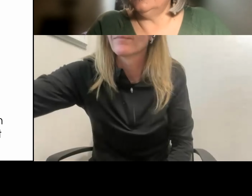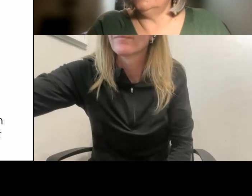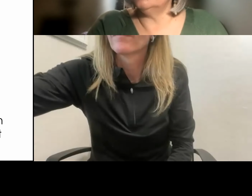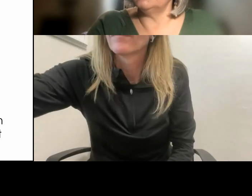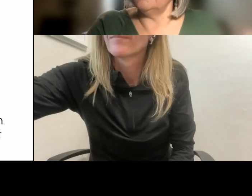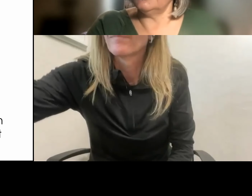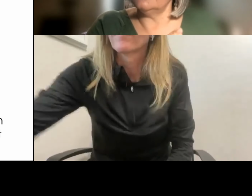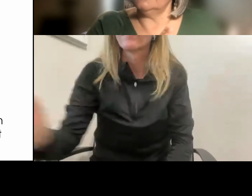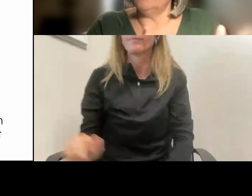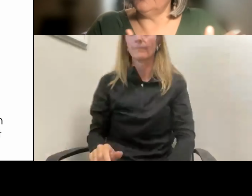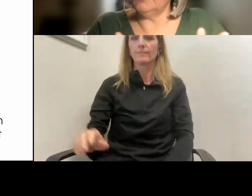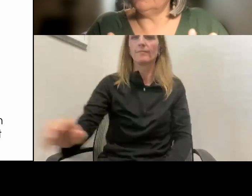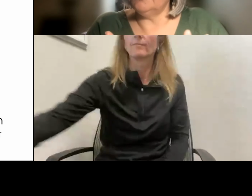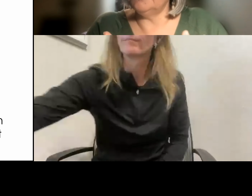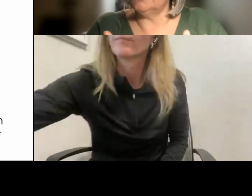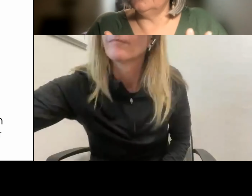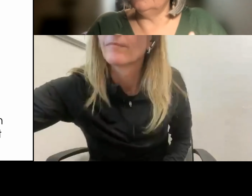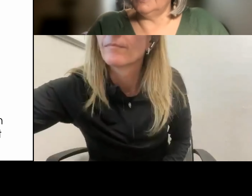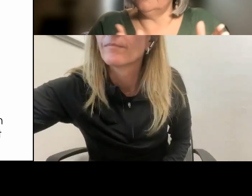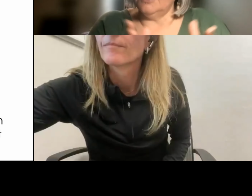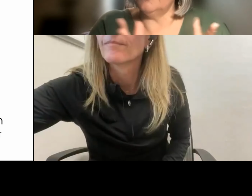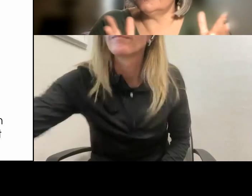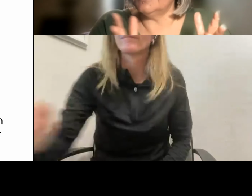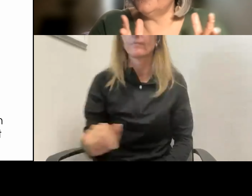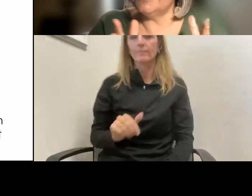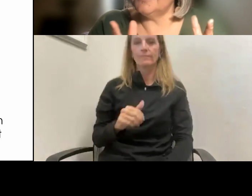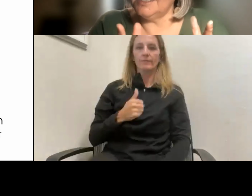and sometimes that's uncomfortable for people who might have always done it this way.